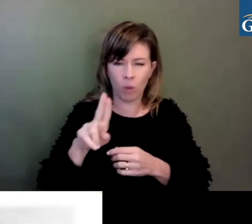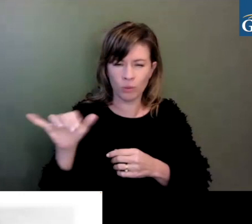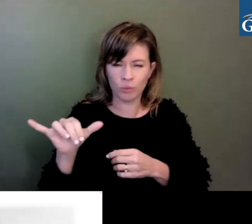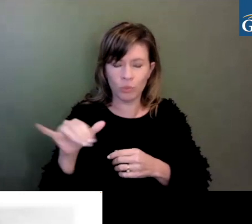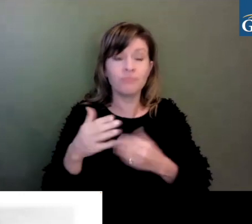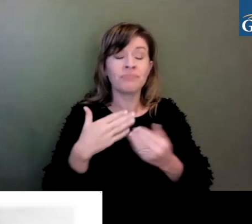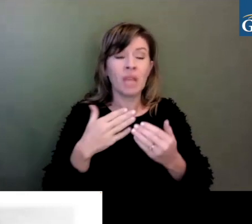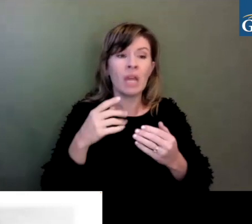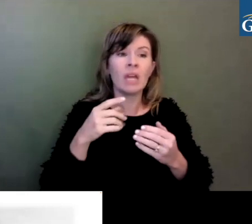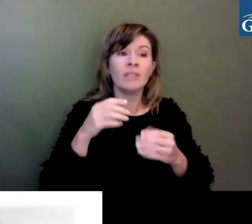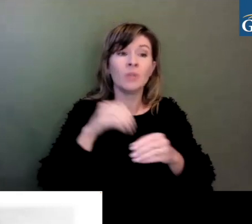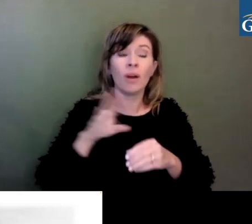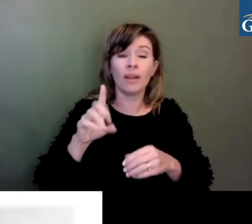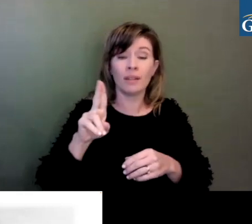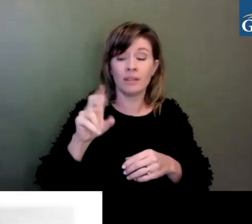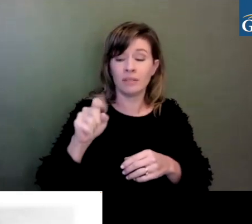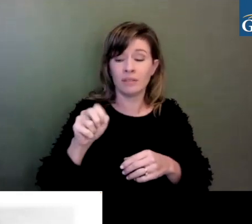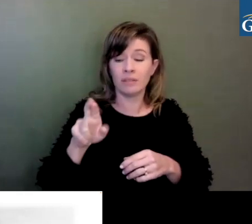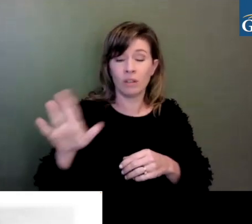so in Duster's work, Duster was writing about race and